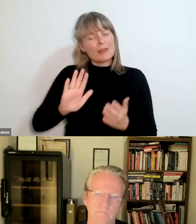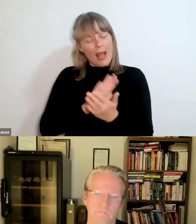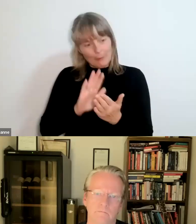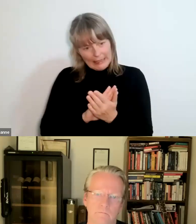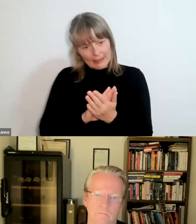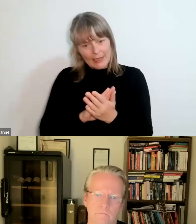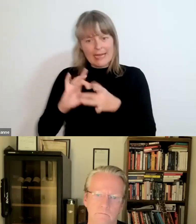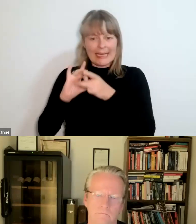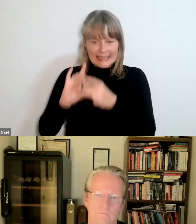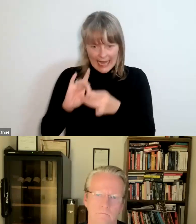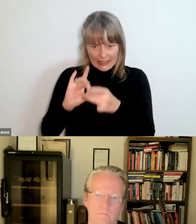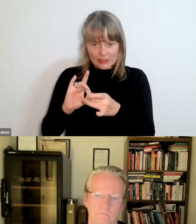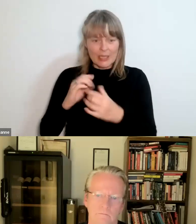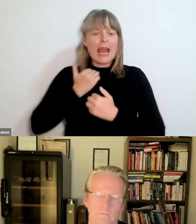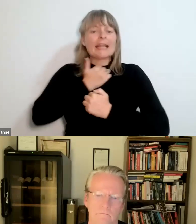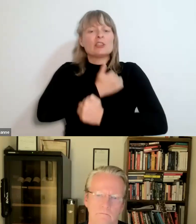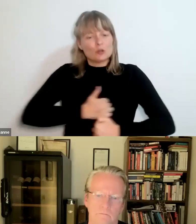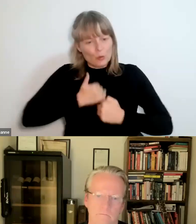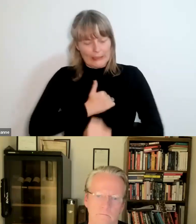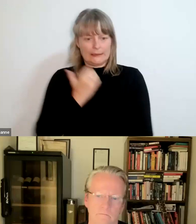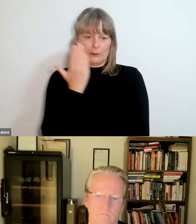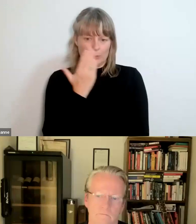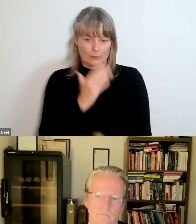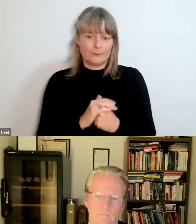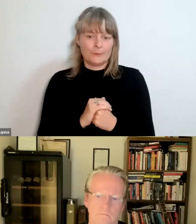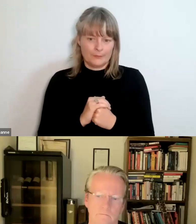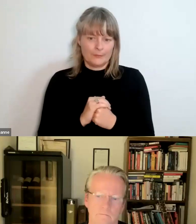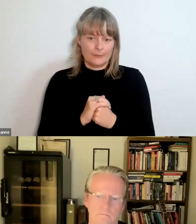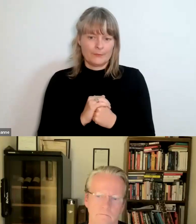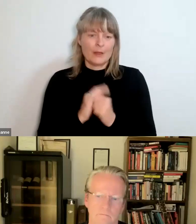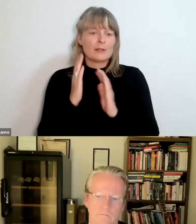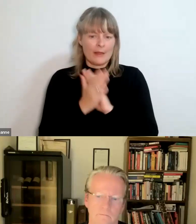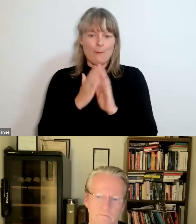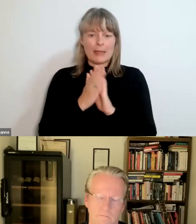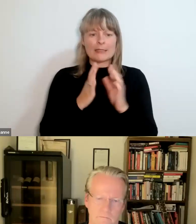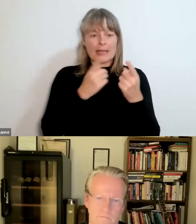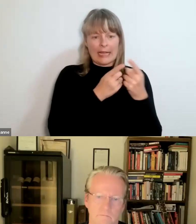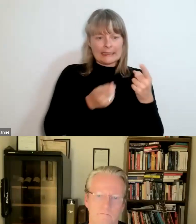kids, that is a lot of kids with additional needs, and schools are having to think through